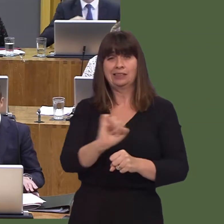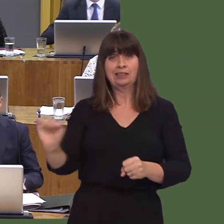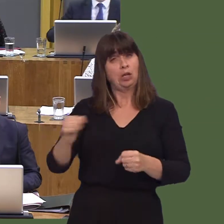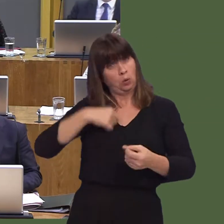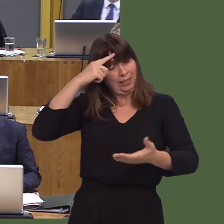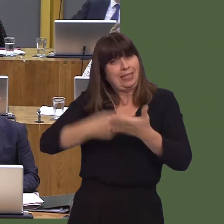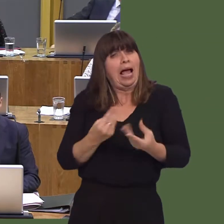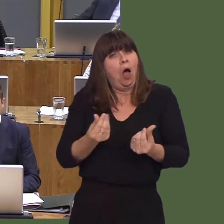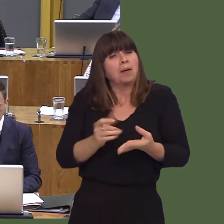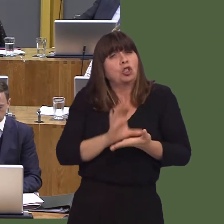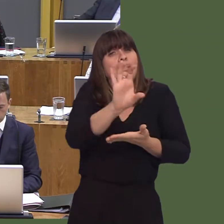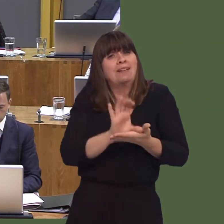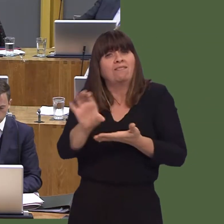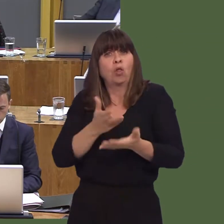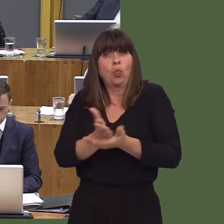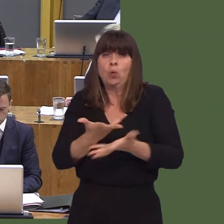the sector groups and the WLGA.